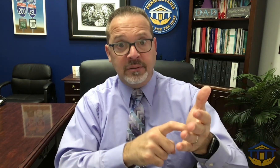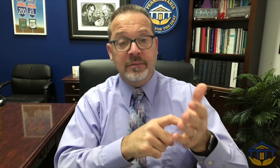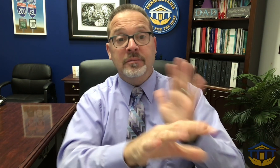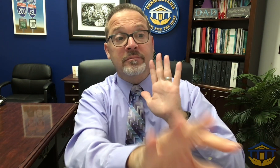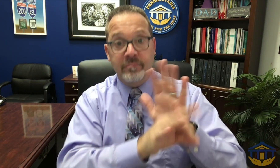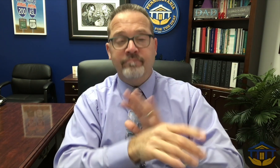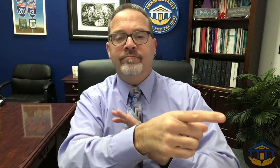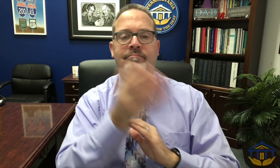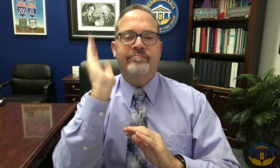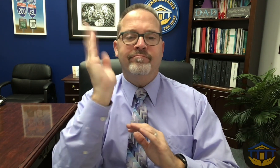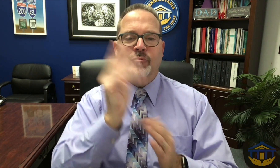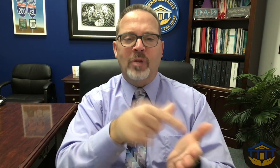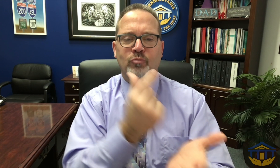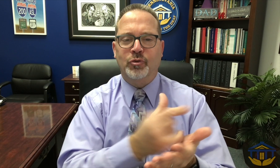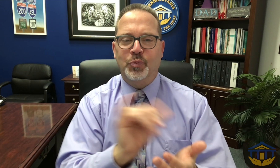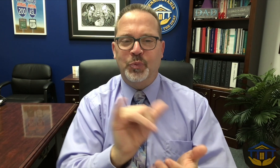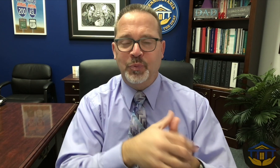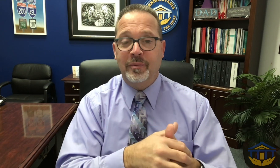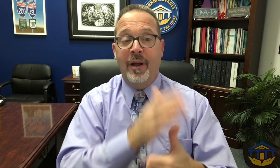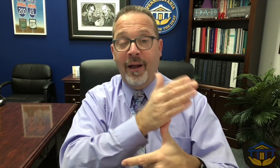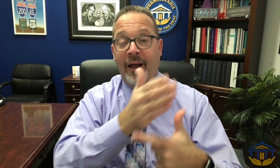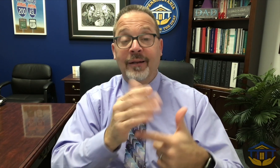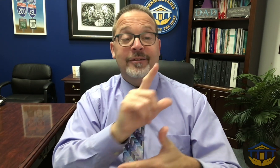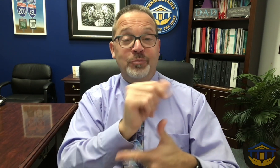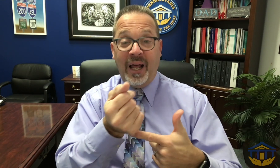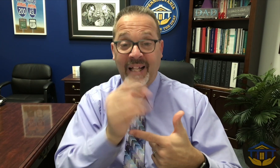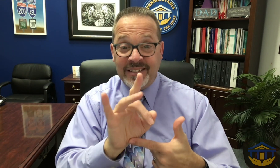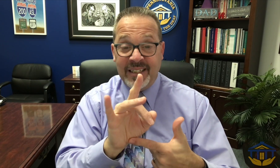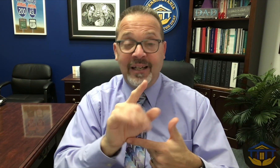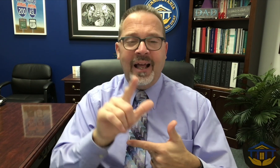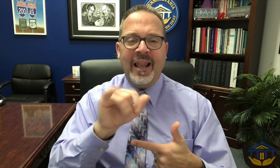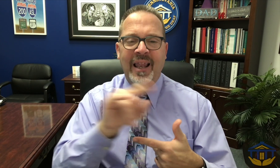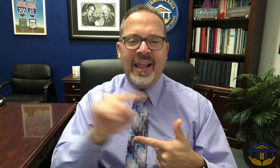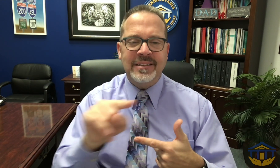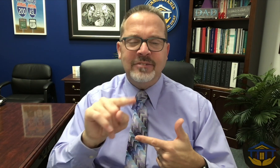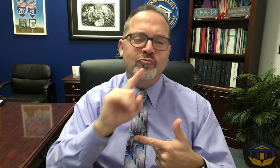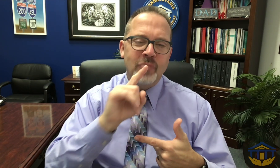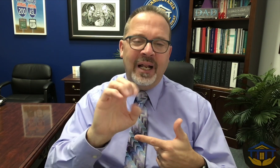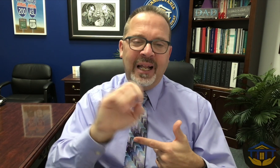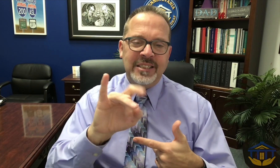I recognized him with a Nevil Award and he came to speak at Graduation. In 2018 I selected Dr.